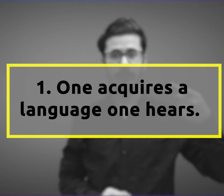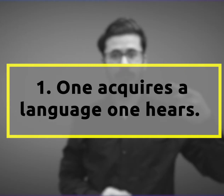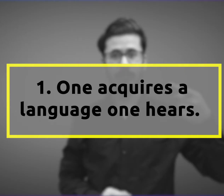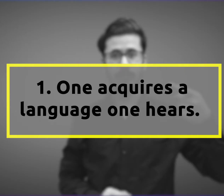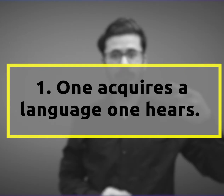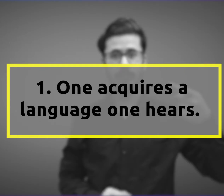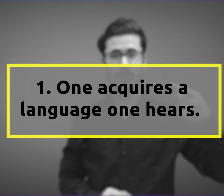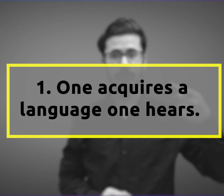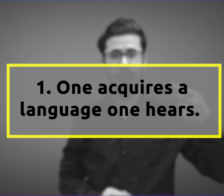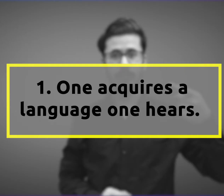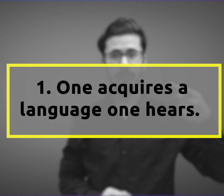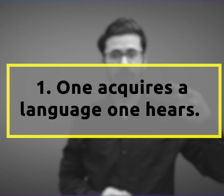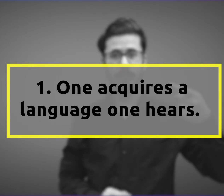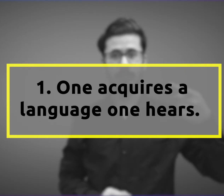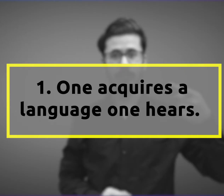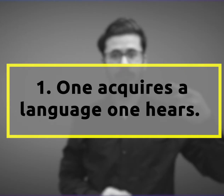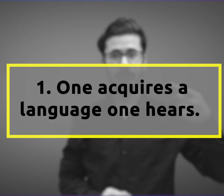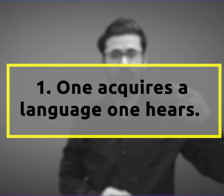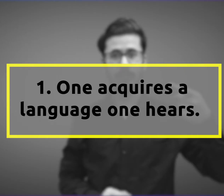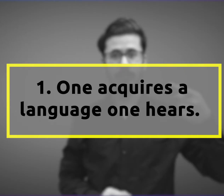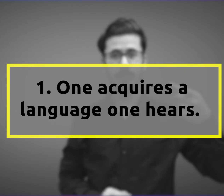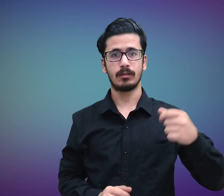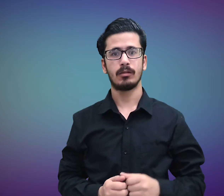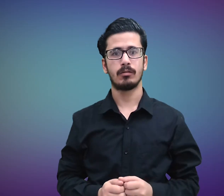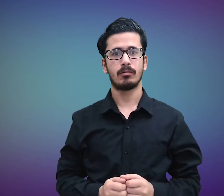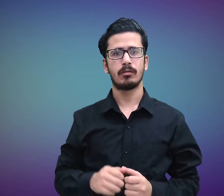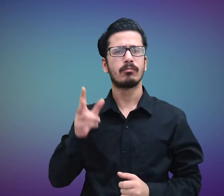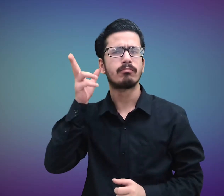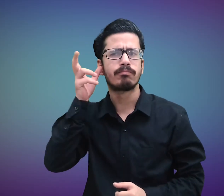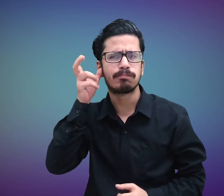First is, one acquires a language one hears.